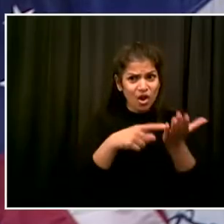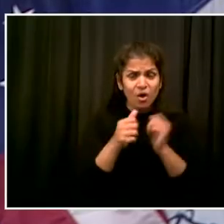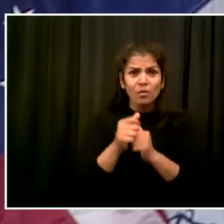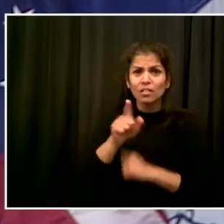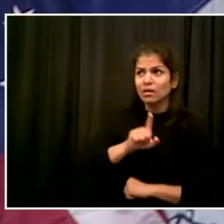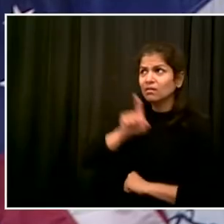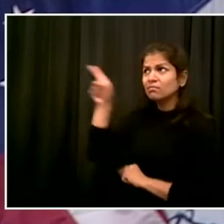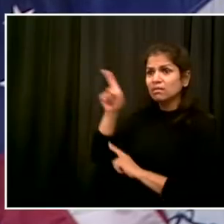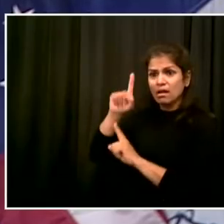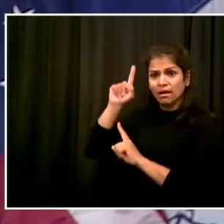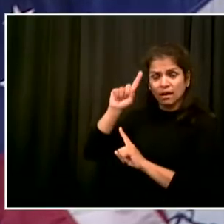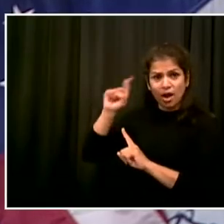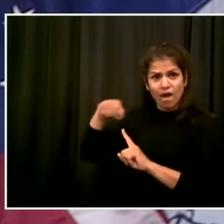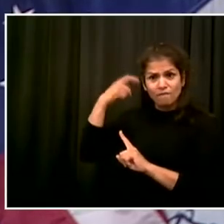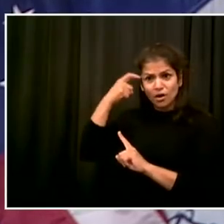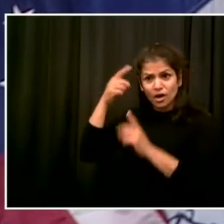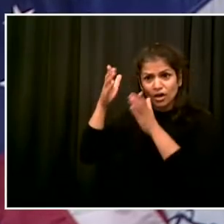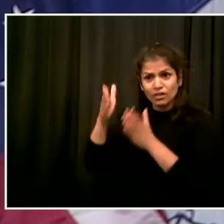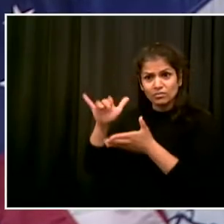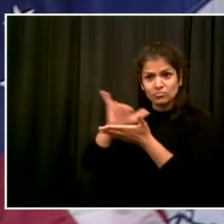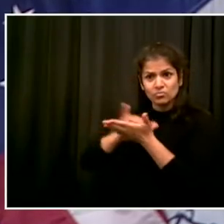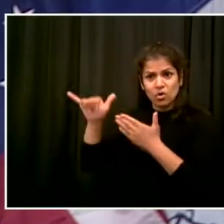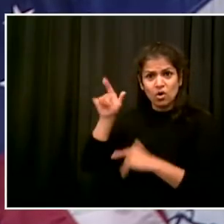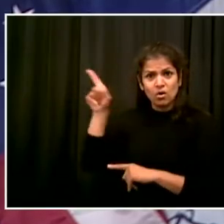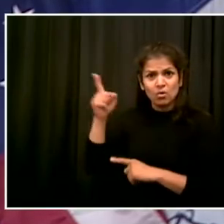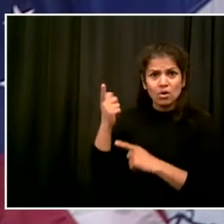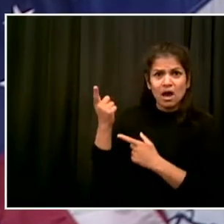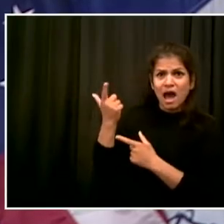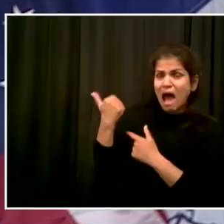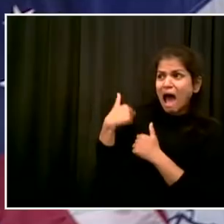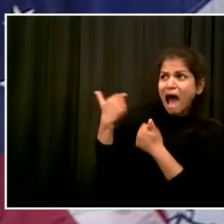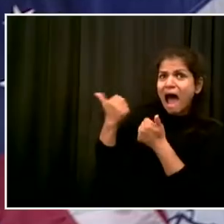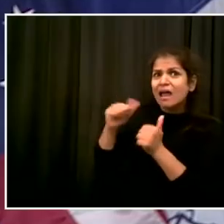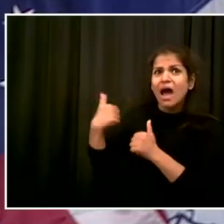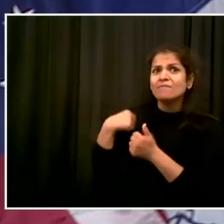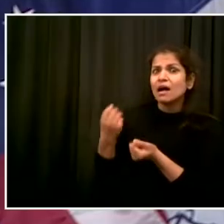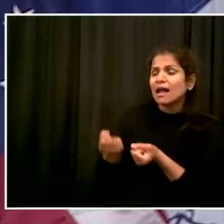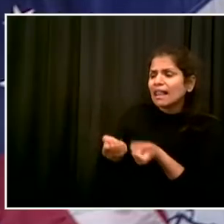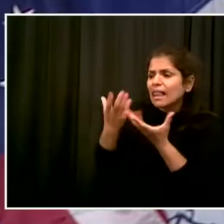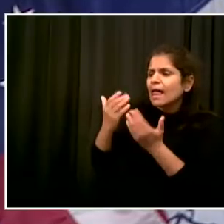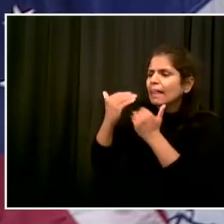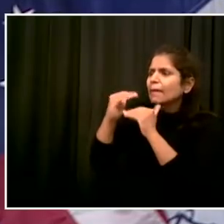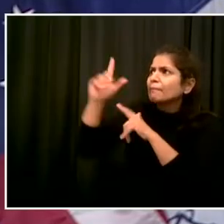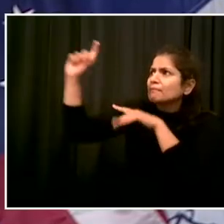TO PUT ON THAT